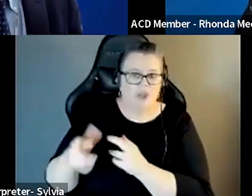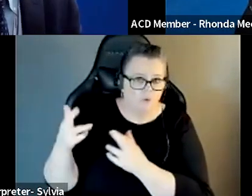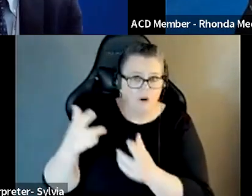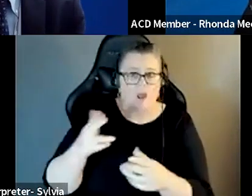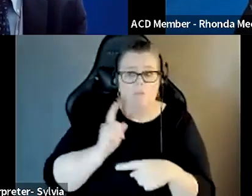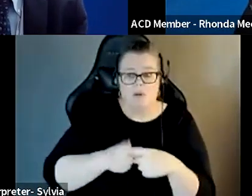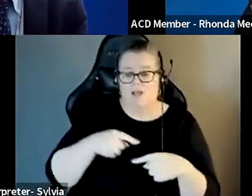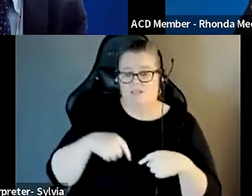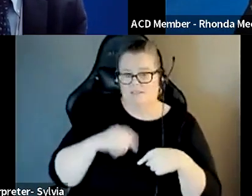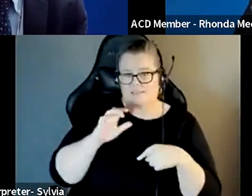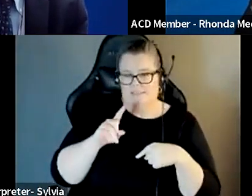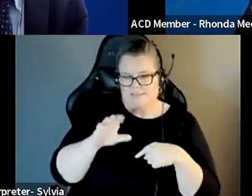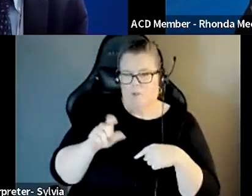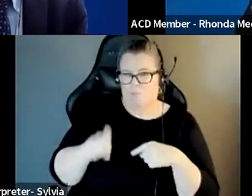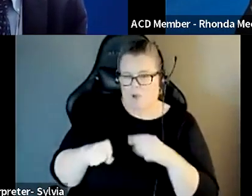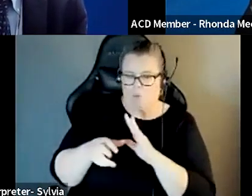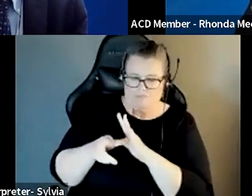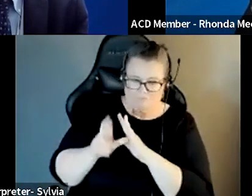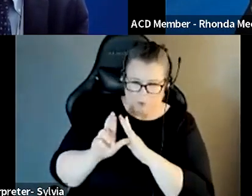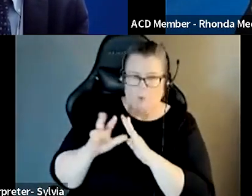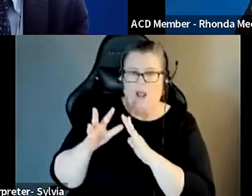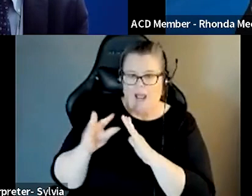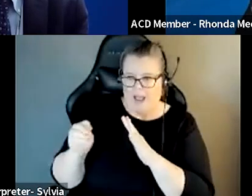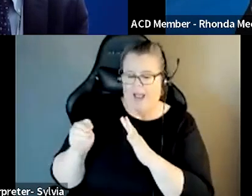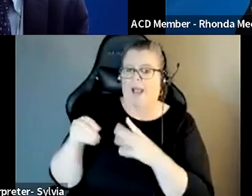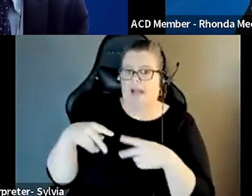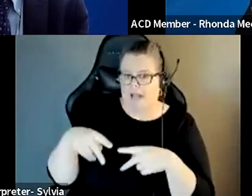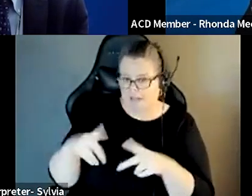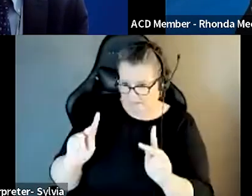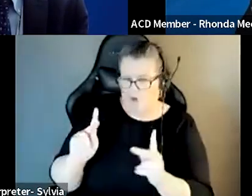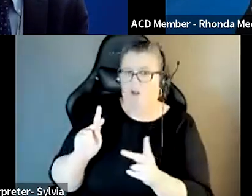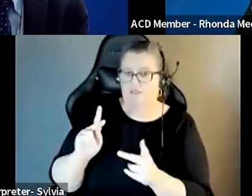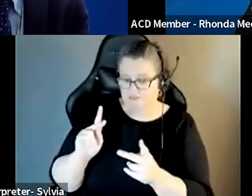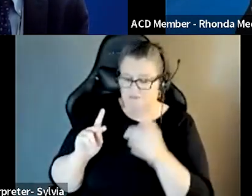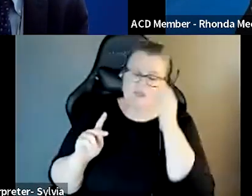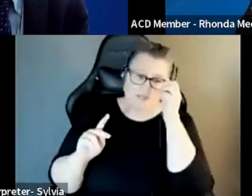So it allows us to get started with the notion that we'll gather more input